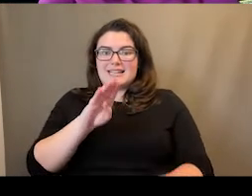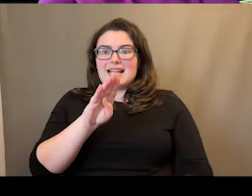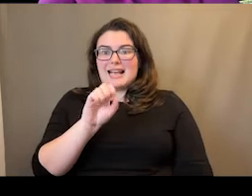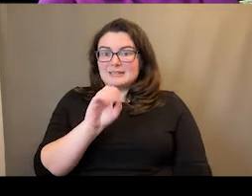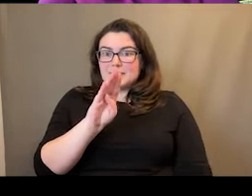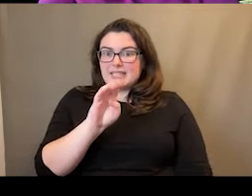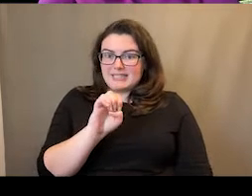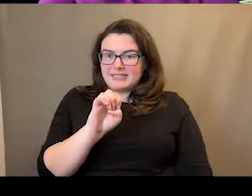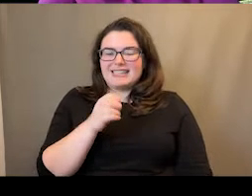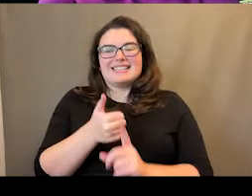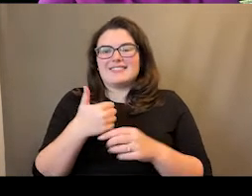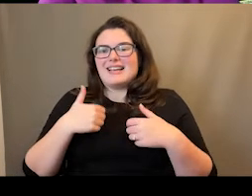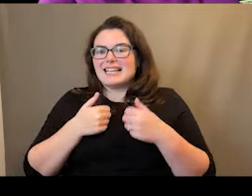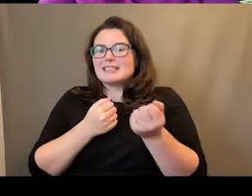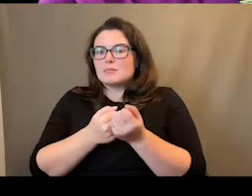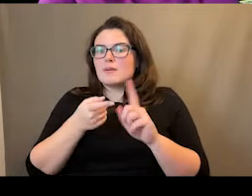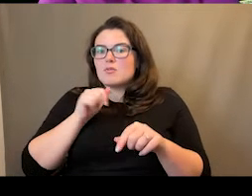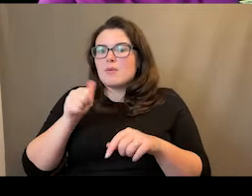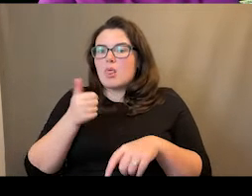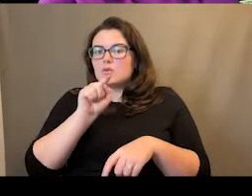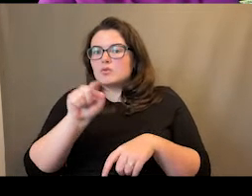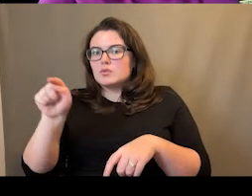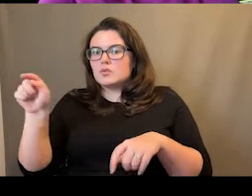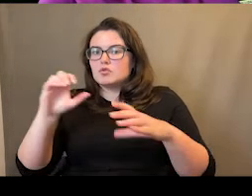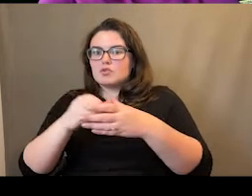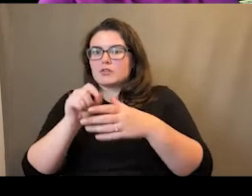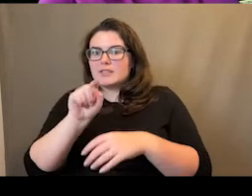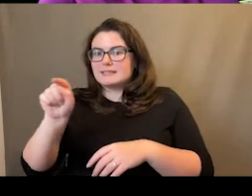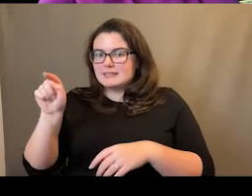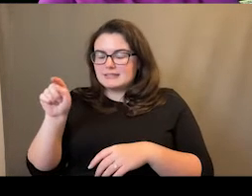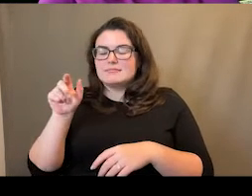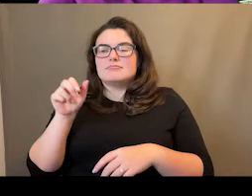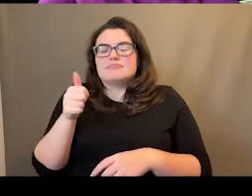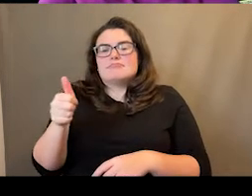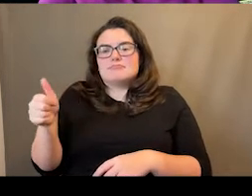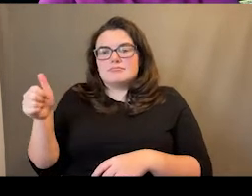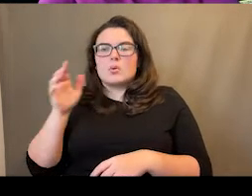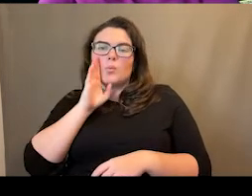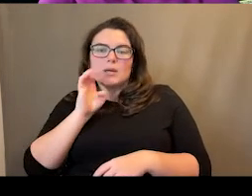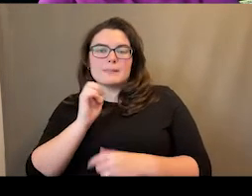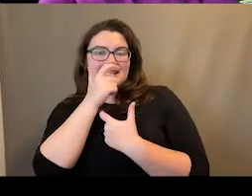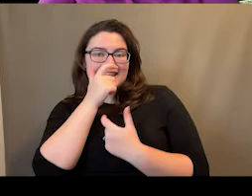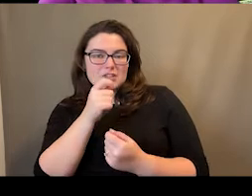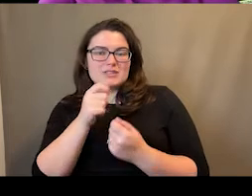has support from other directorates that would be interested in supporting this type of work,